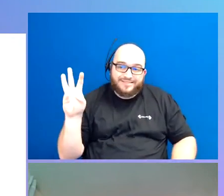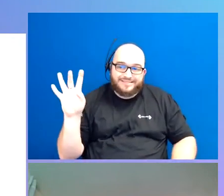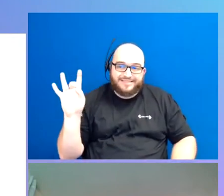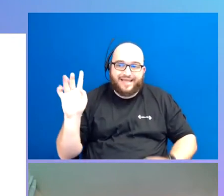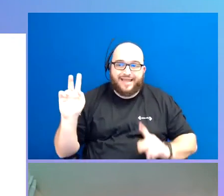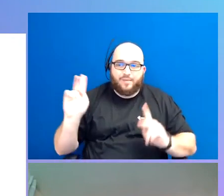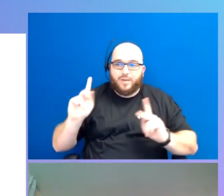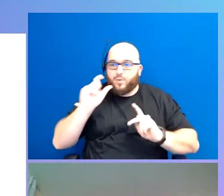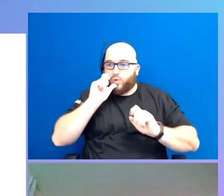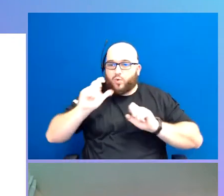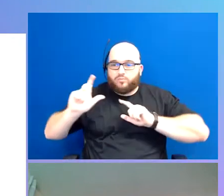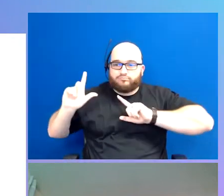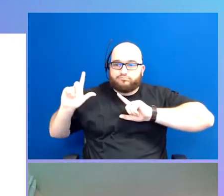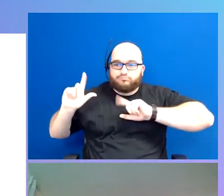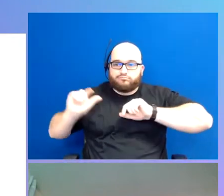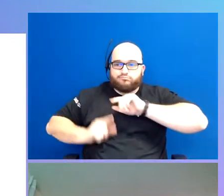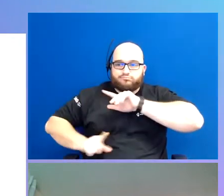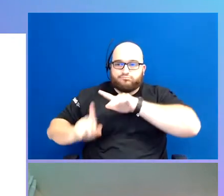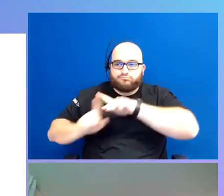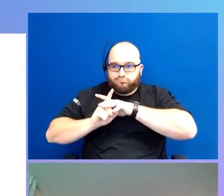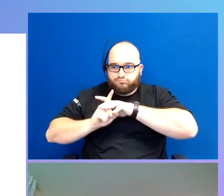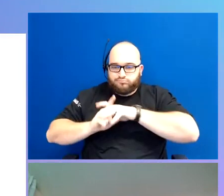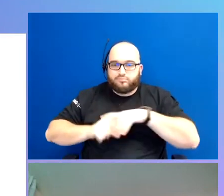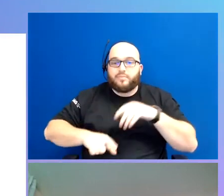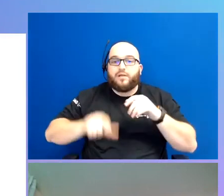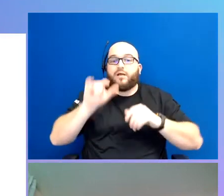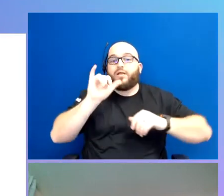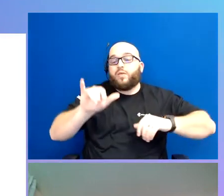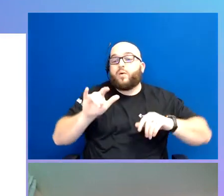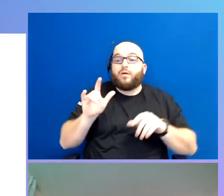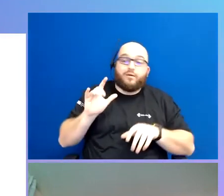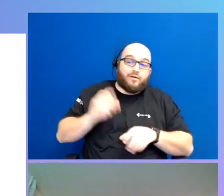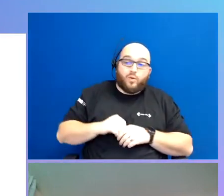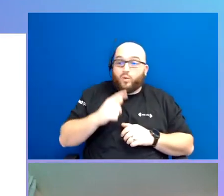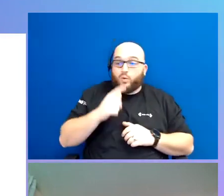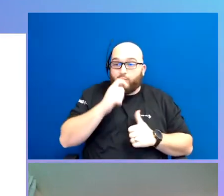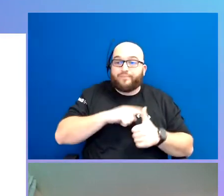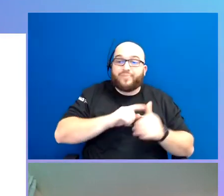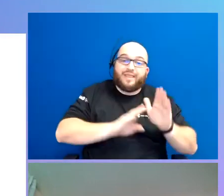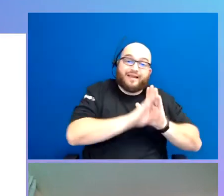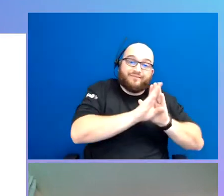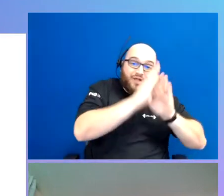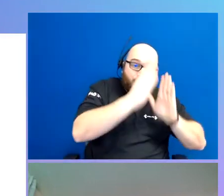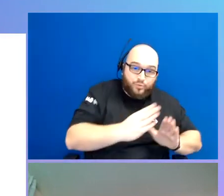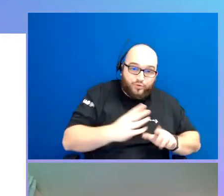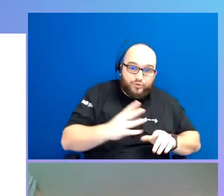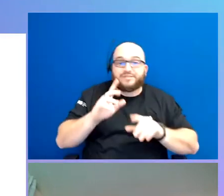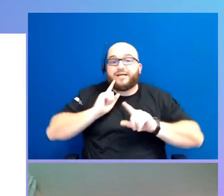868 attendees. Um, so, so these included devs and testers for